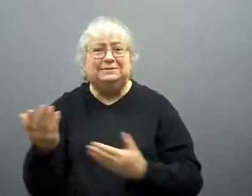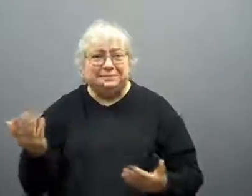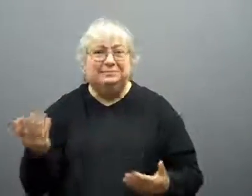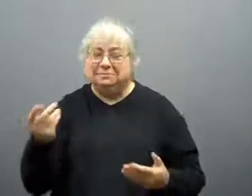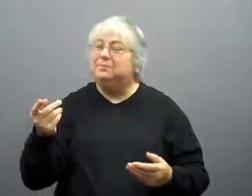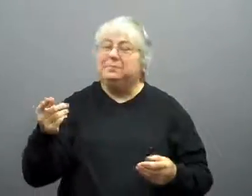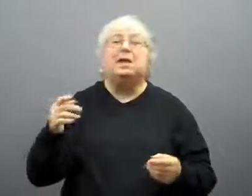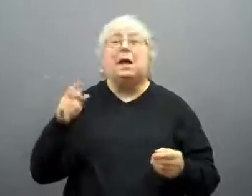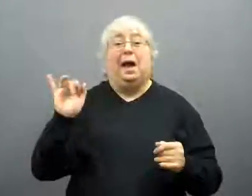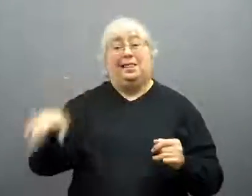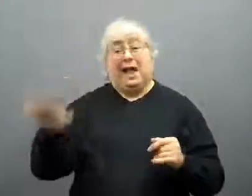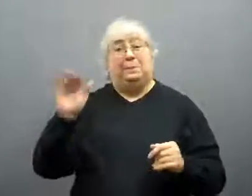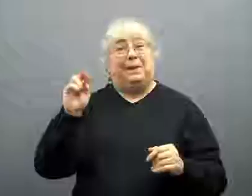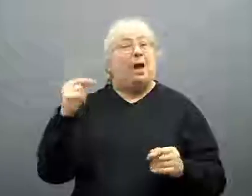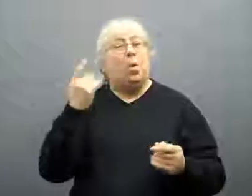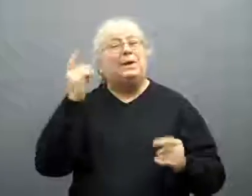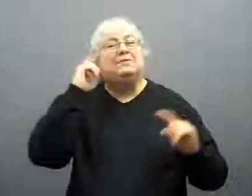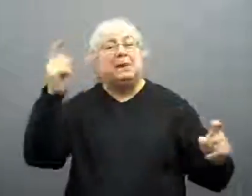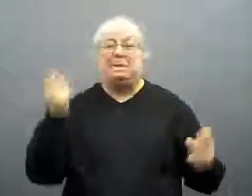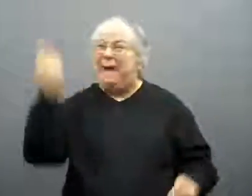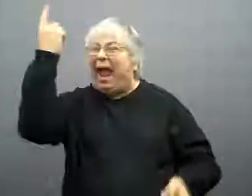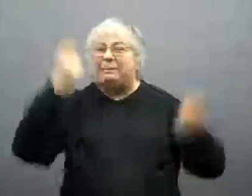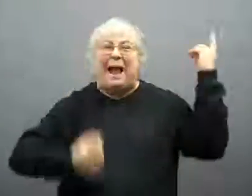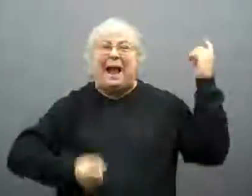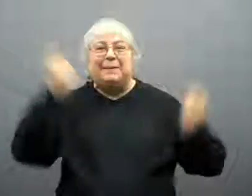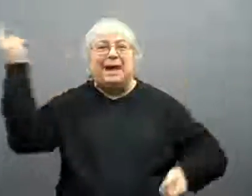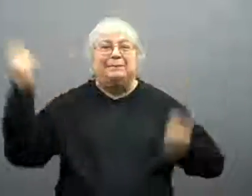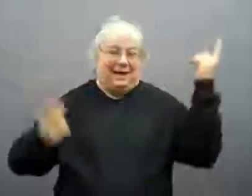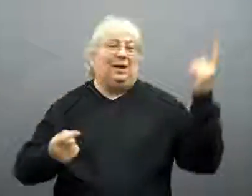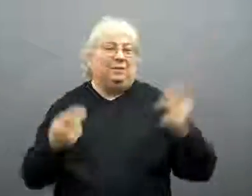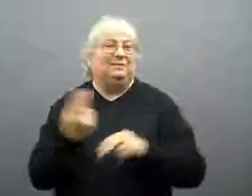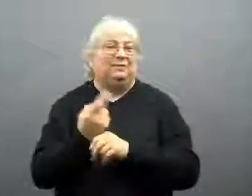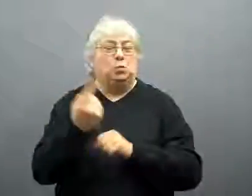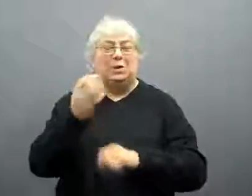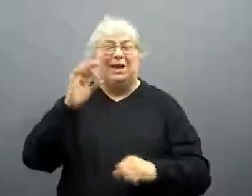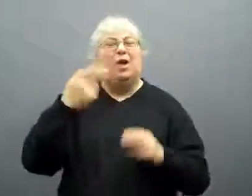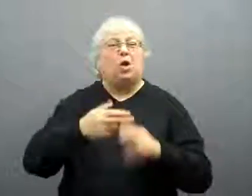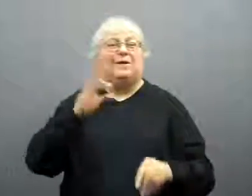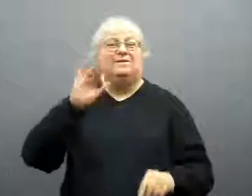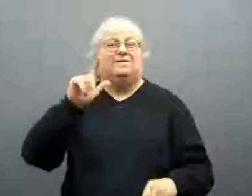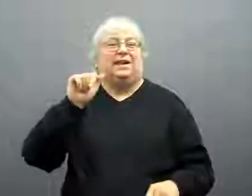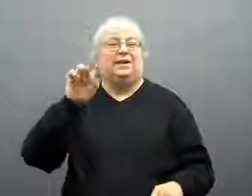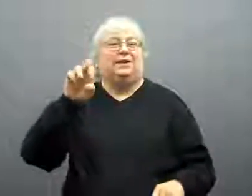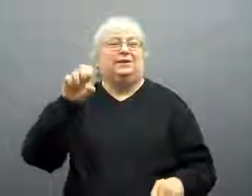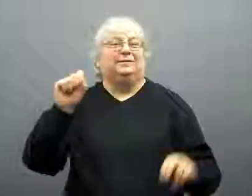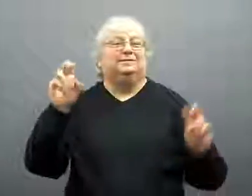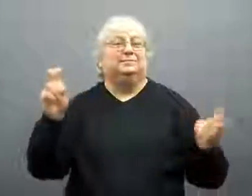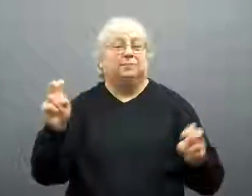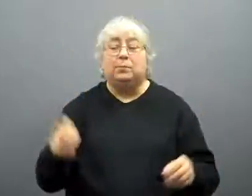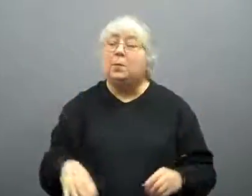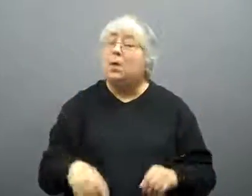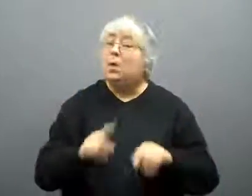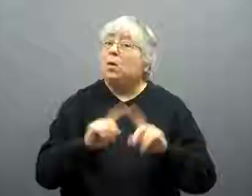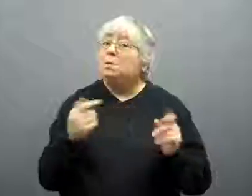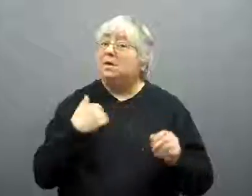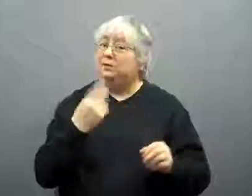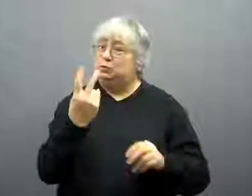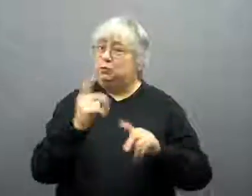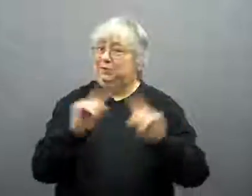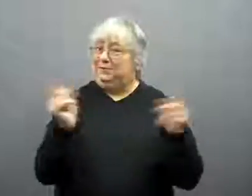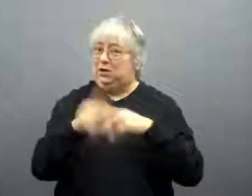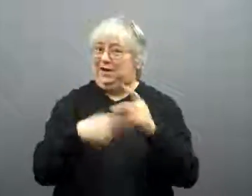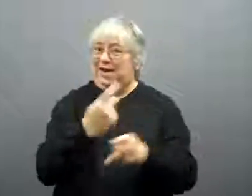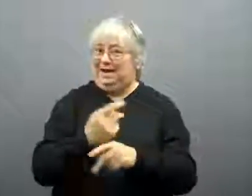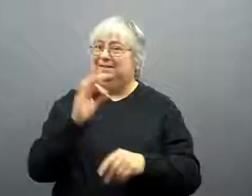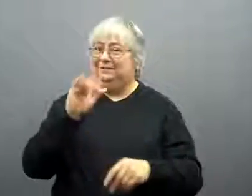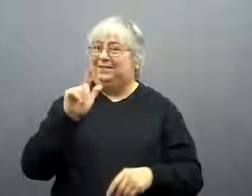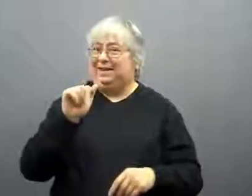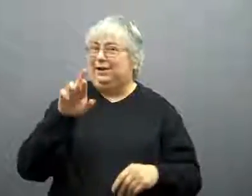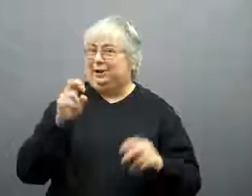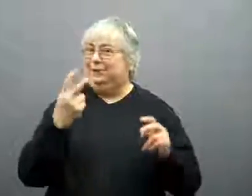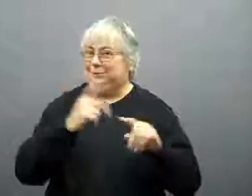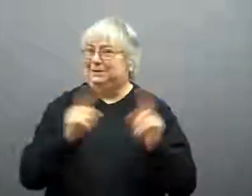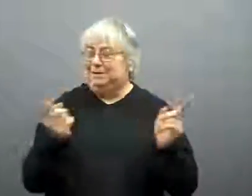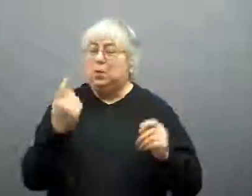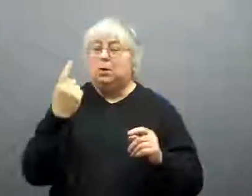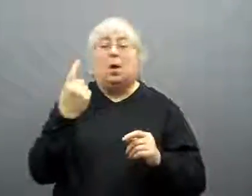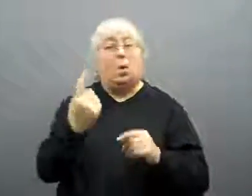The band was known for pyrotechnics, or flares.